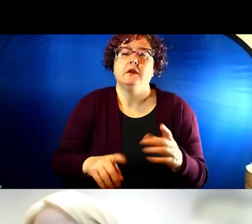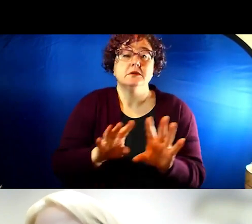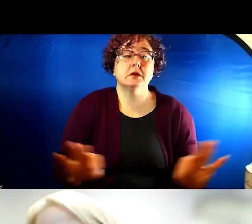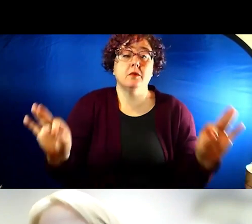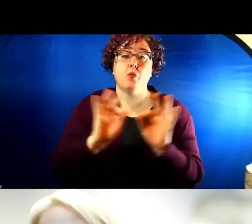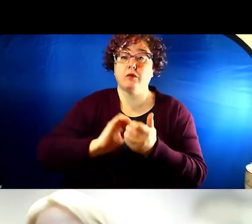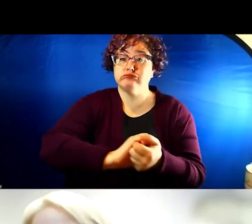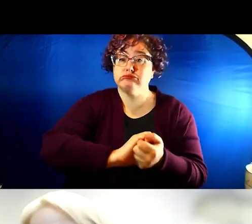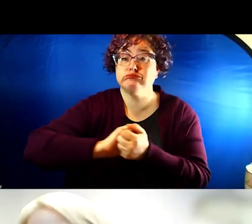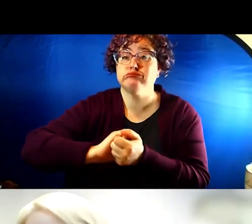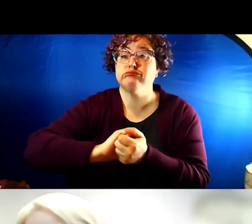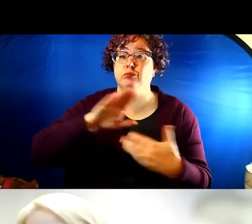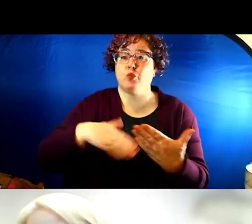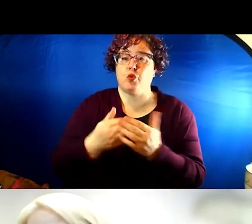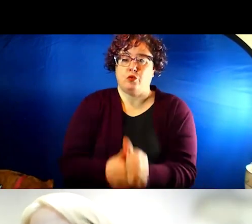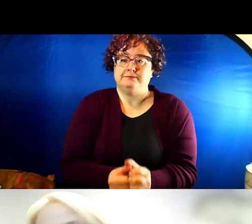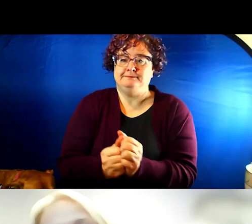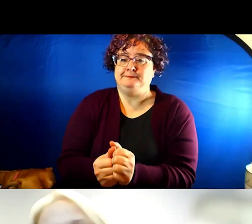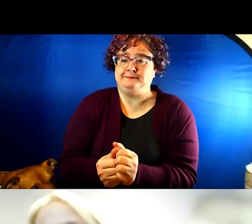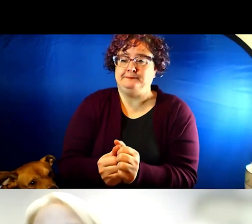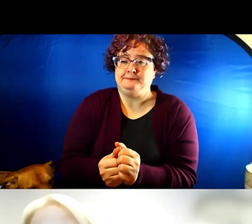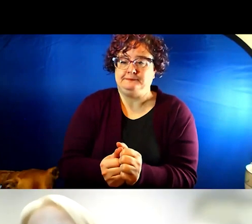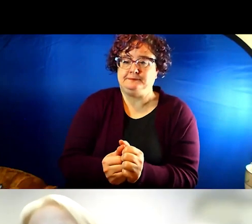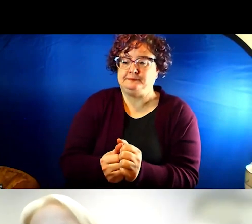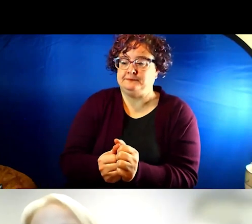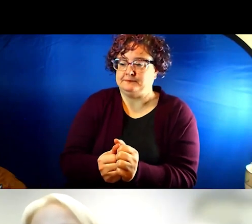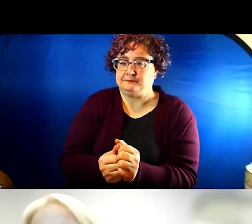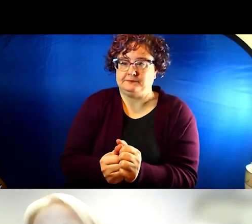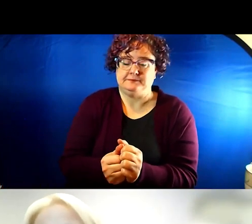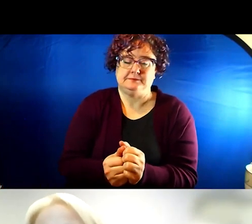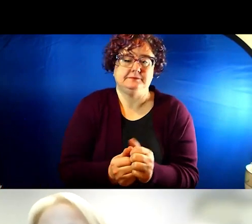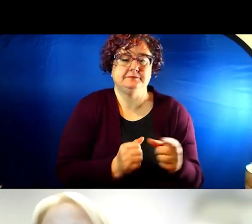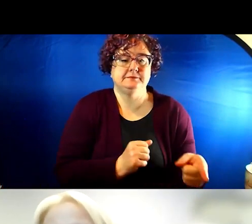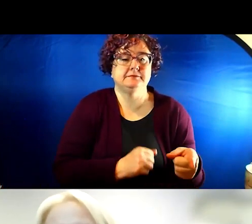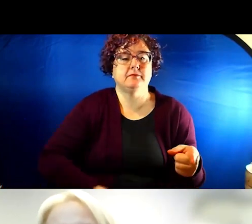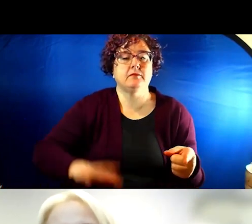ALL IN THIS TOGETHER ACROSS THE COMMONWEALTH THE PROBLEM SOLVING AND BEING ABLE TO LISTEN TO THE DIFFERENT PERSPECTIVES.